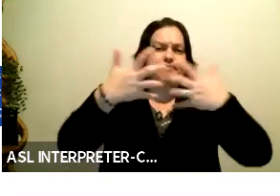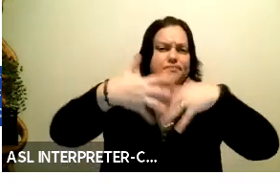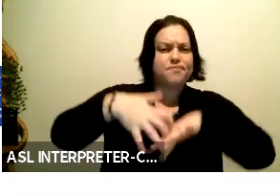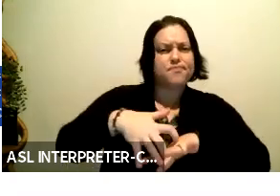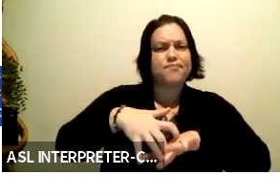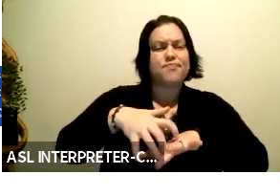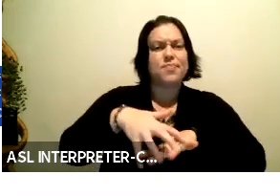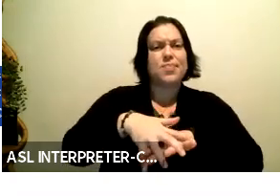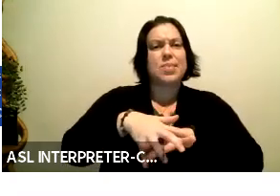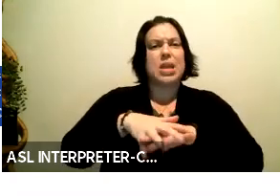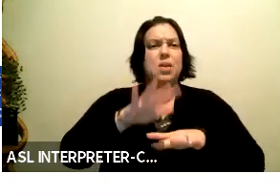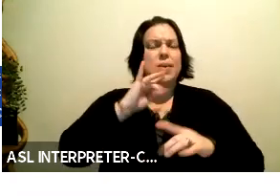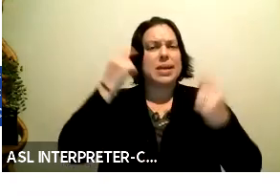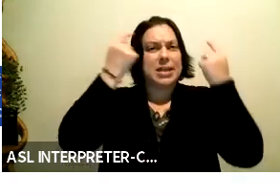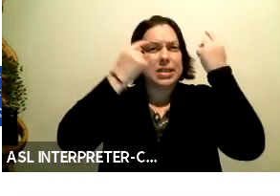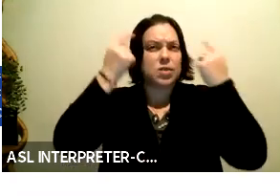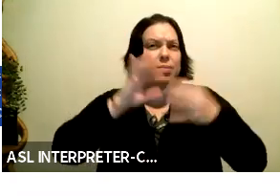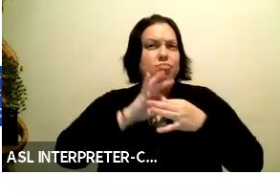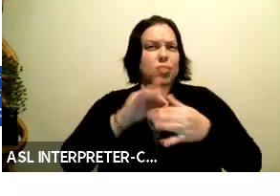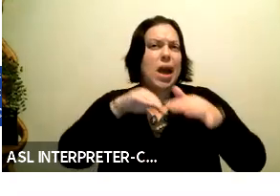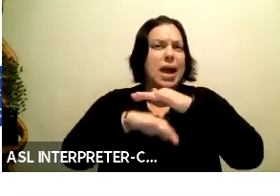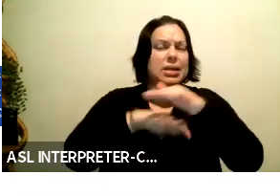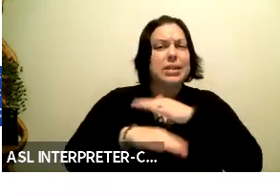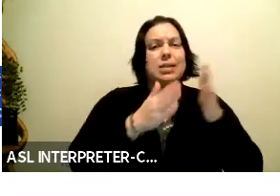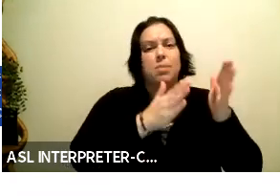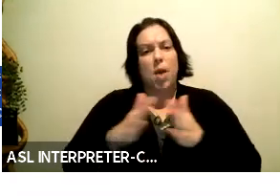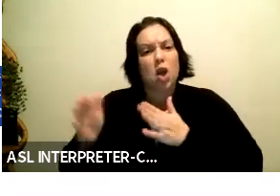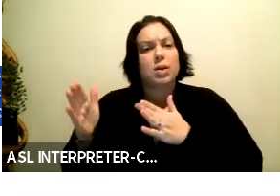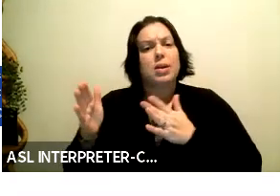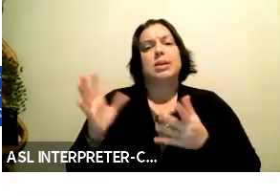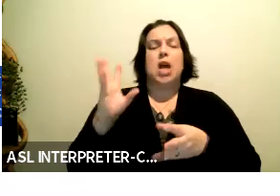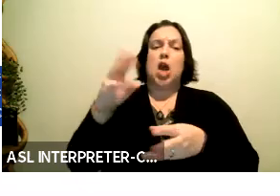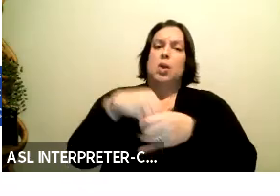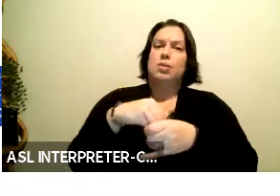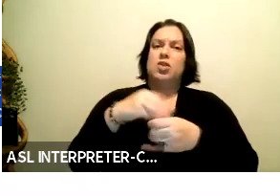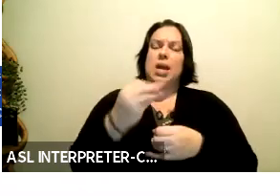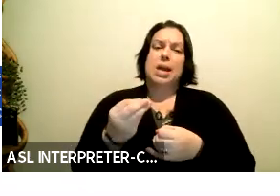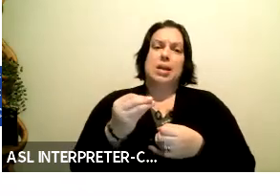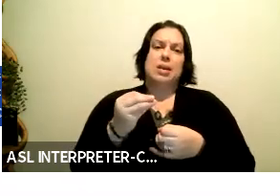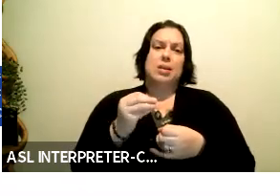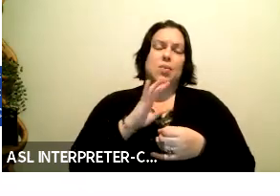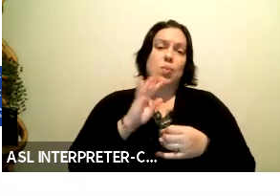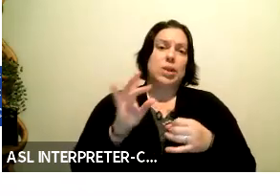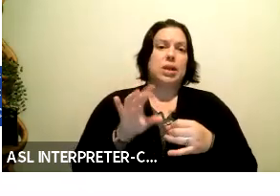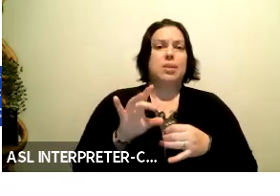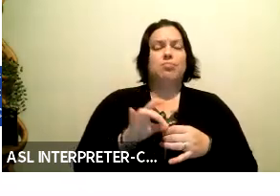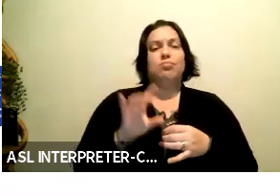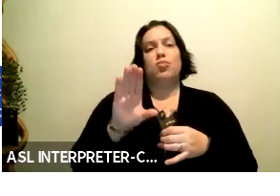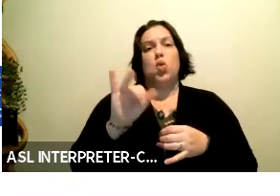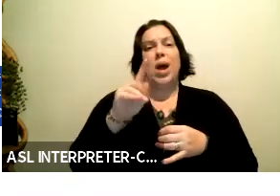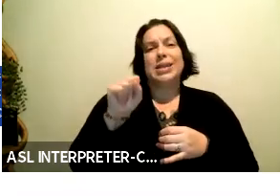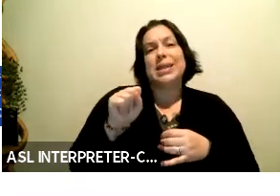considerations, community preparedness and inclusion and crisis communications. Charlotte